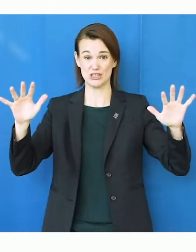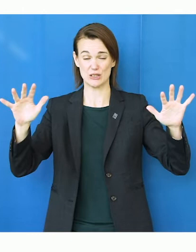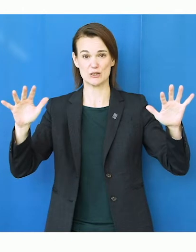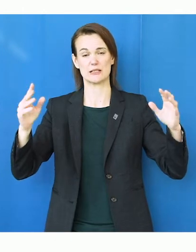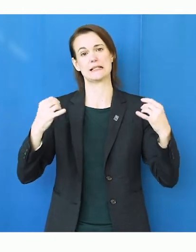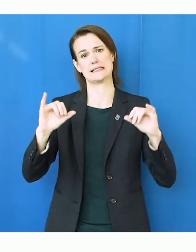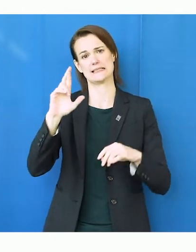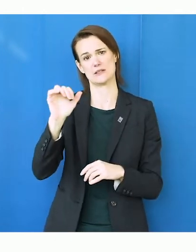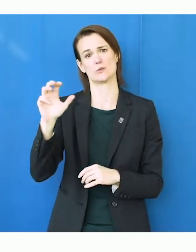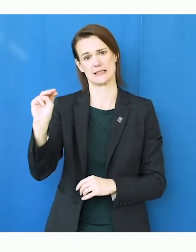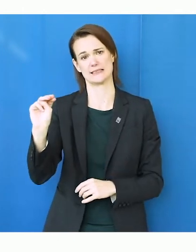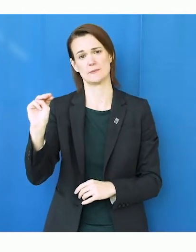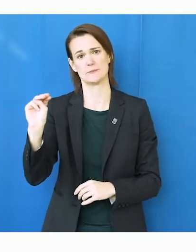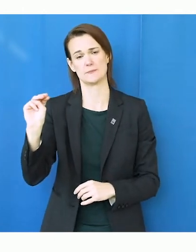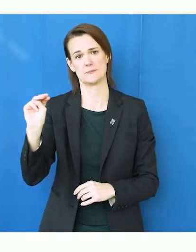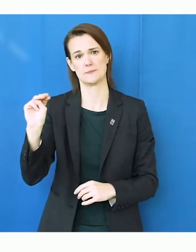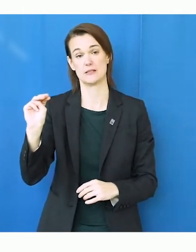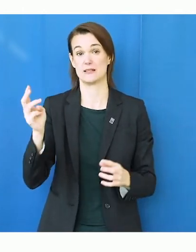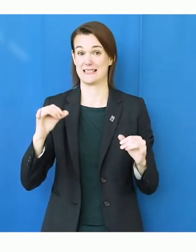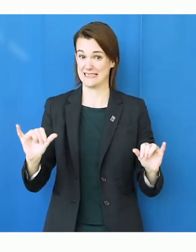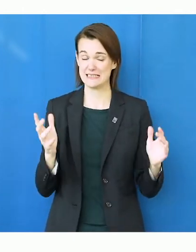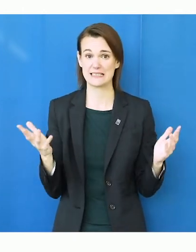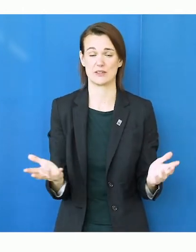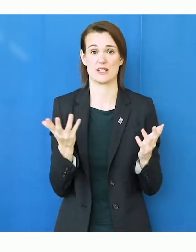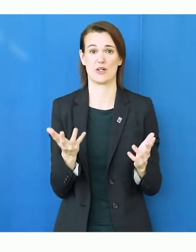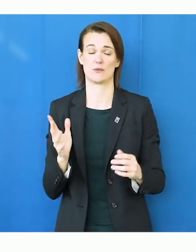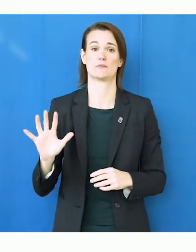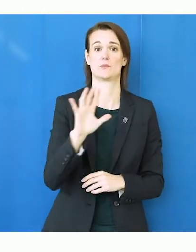It still exists in our society and across our borders.